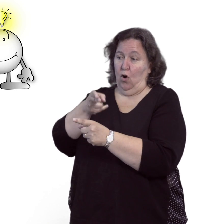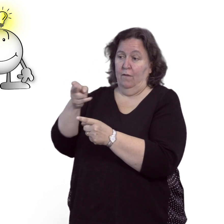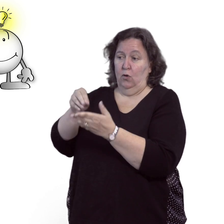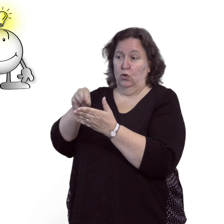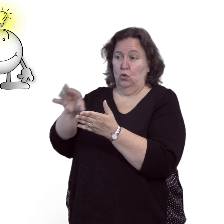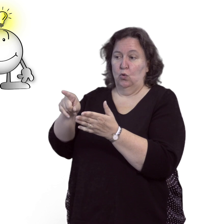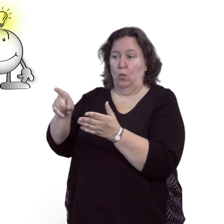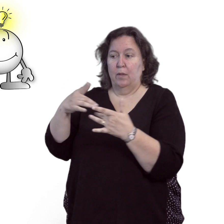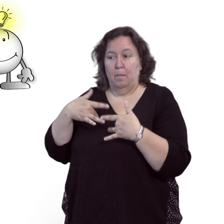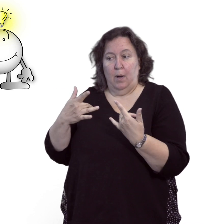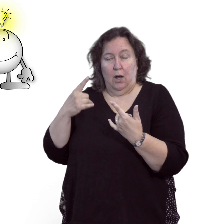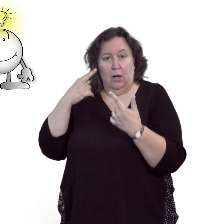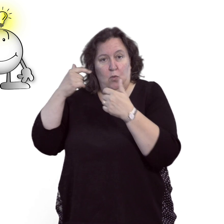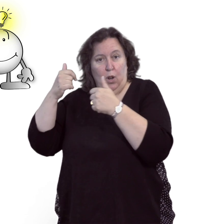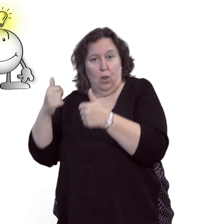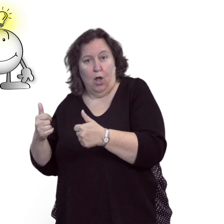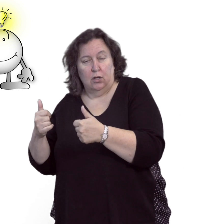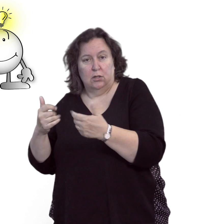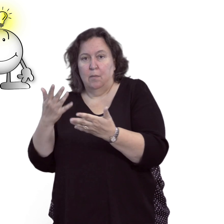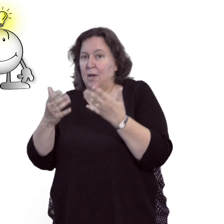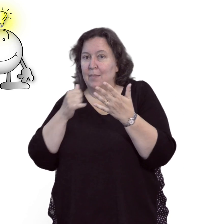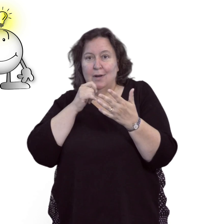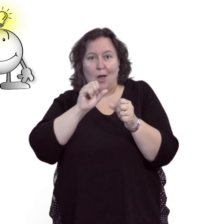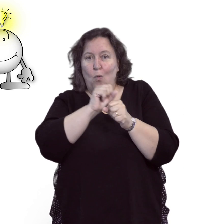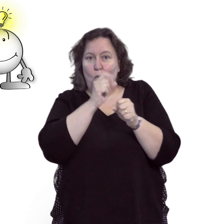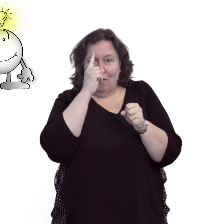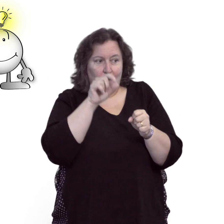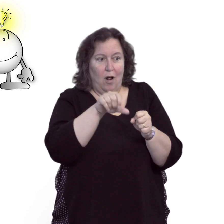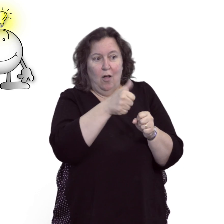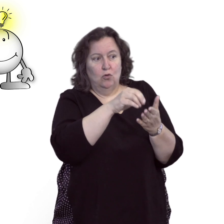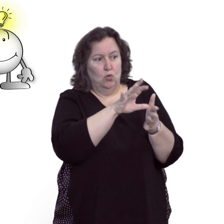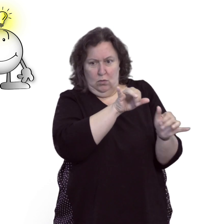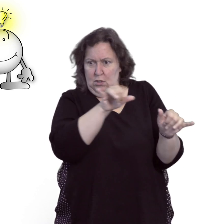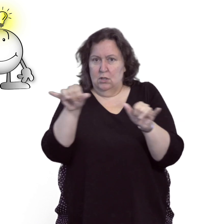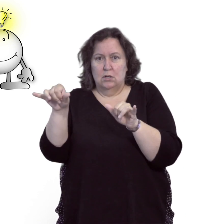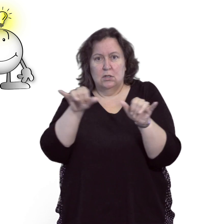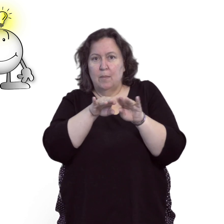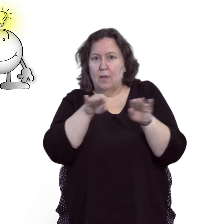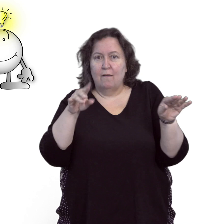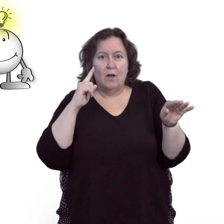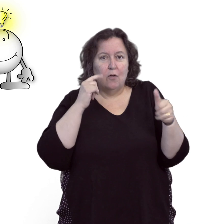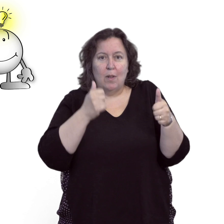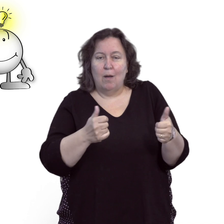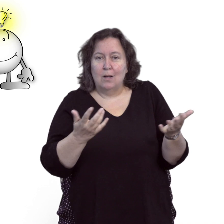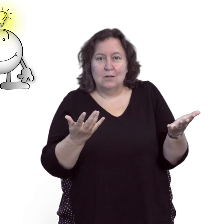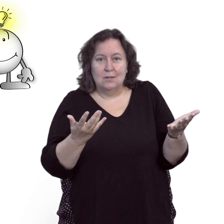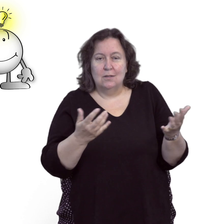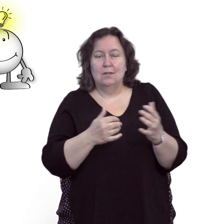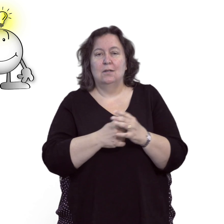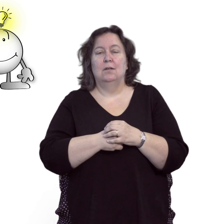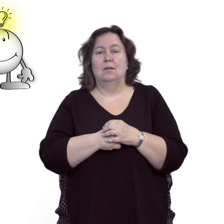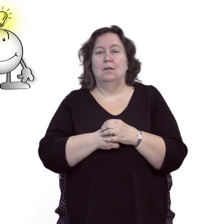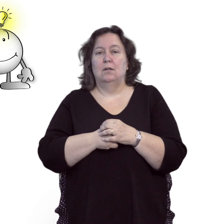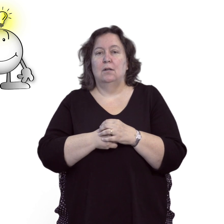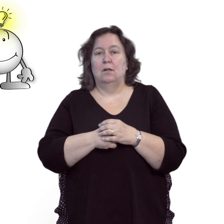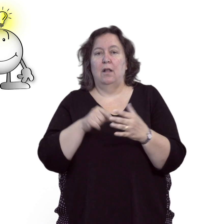with the same type and degree of hearing loss. The prompts in this guide are tools to help you to think